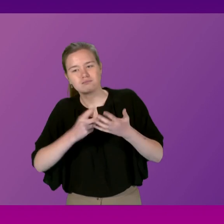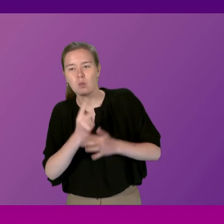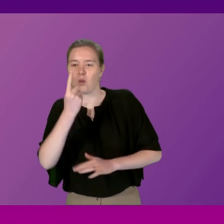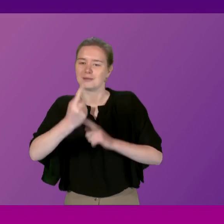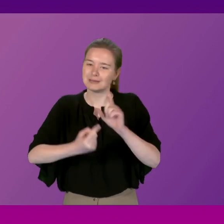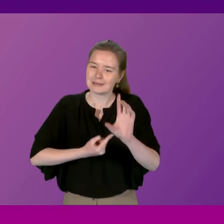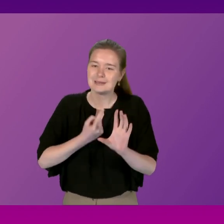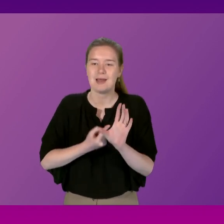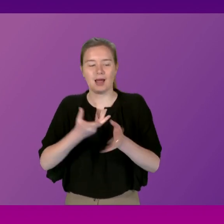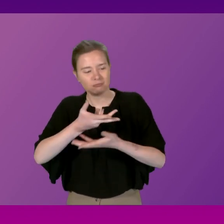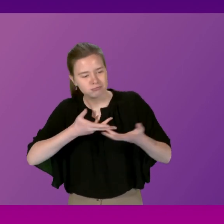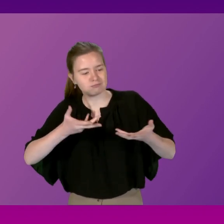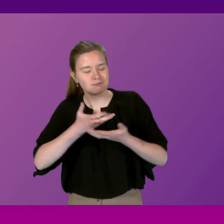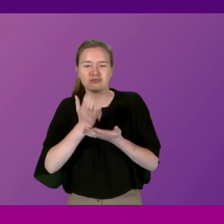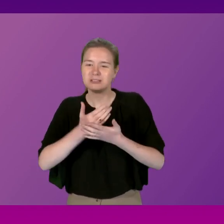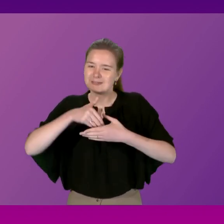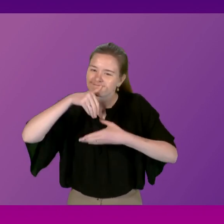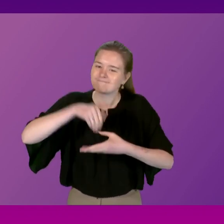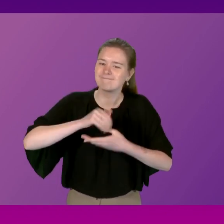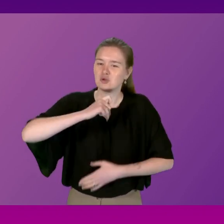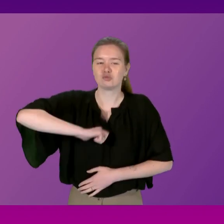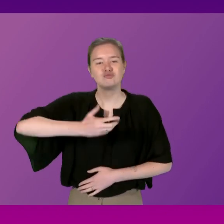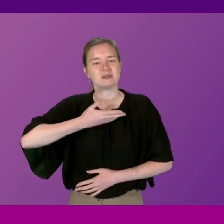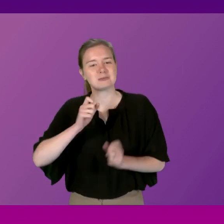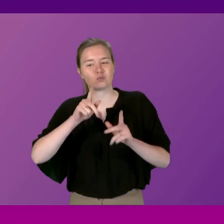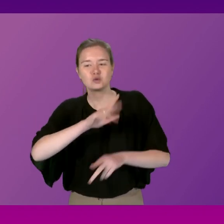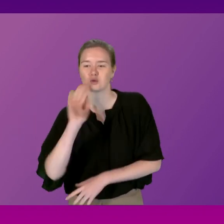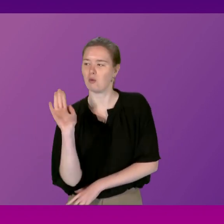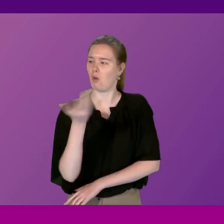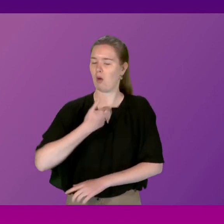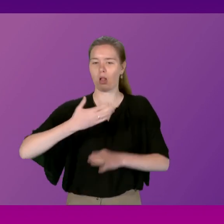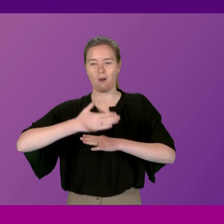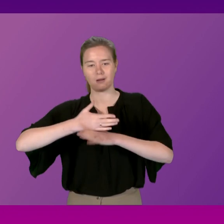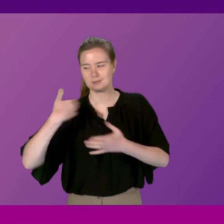It is about embedding that human rights approach in all of our work.